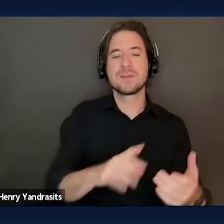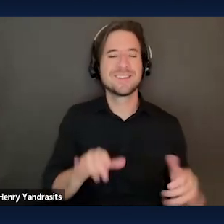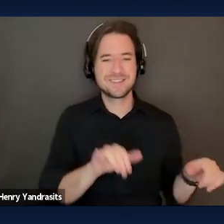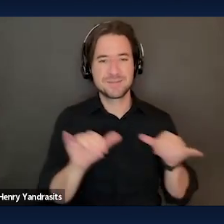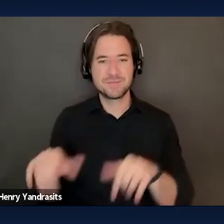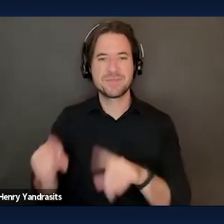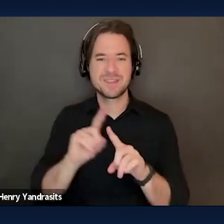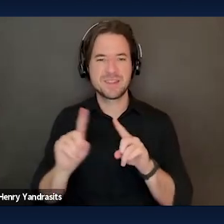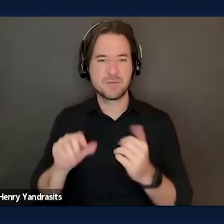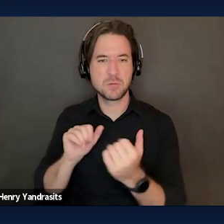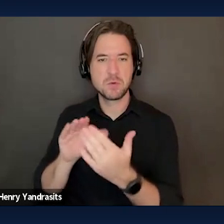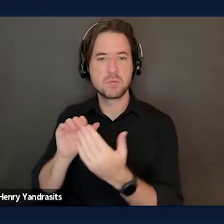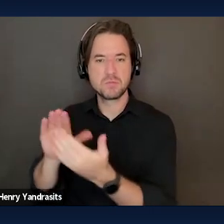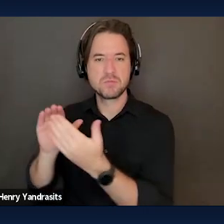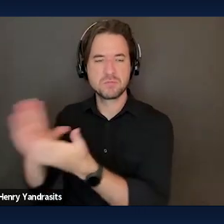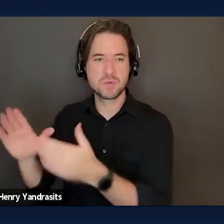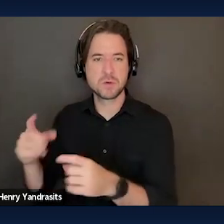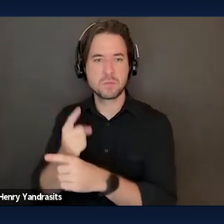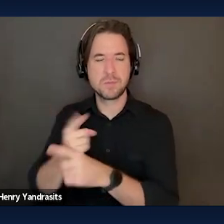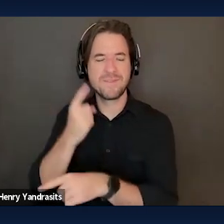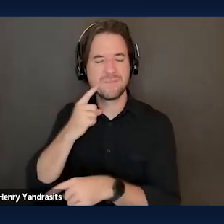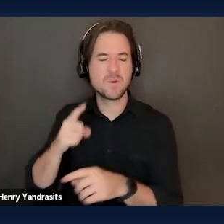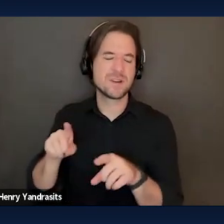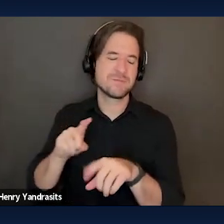points in the process are different types of questions.